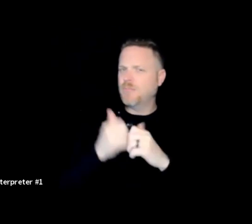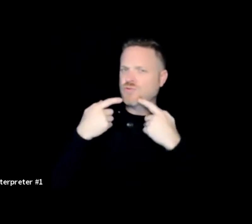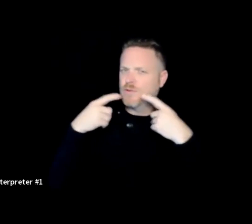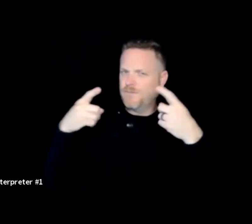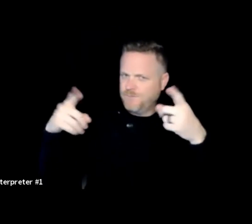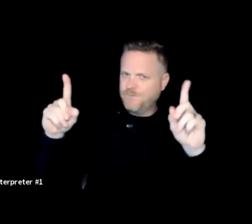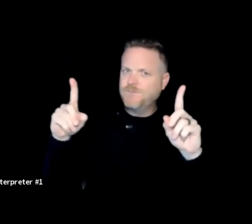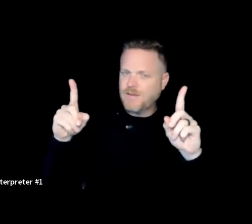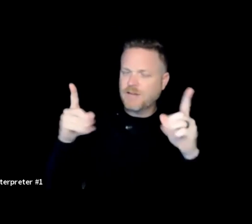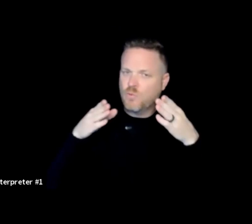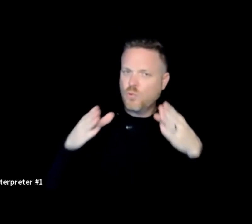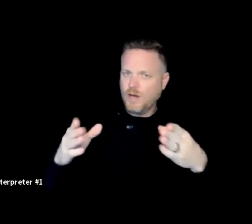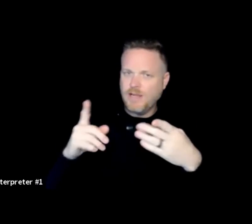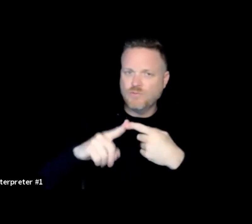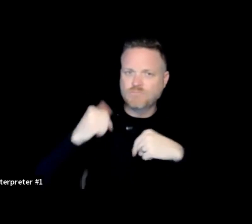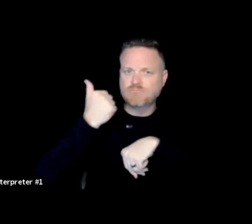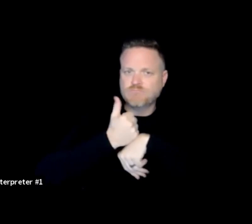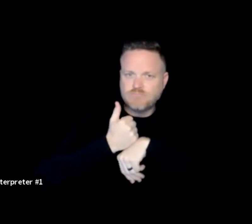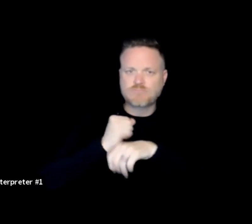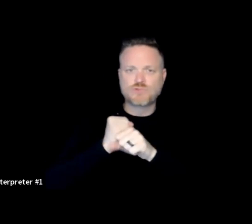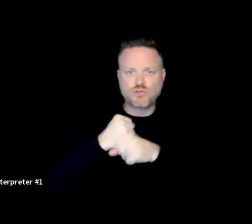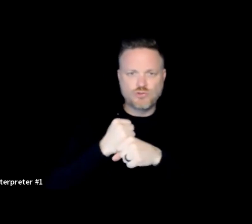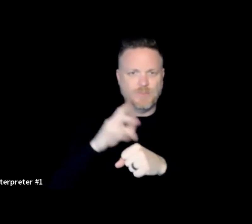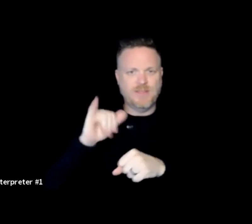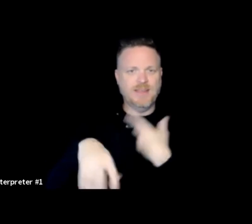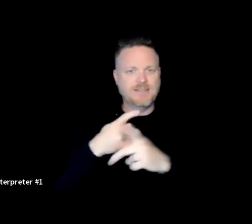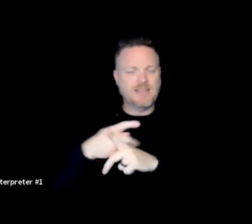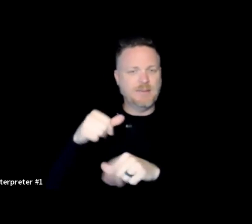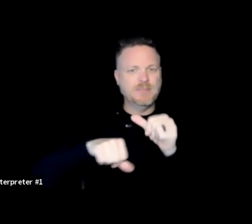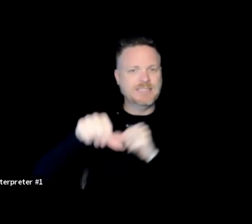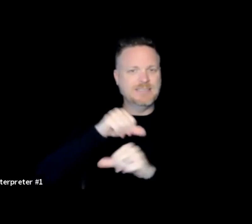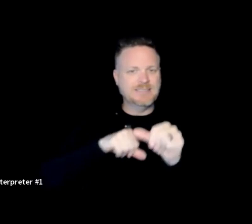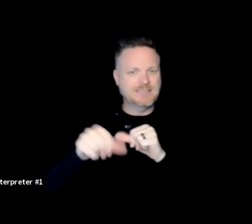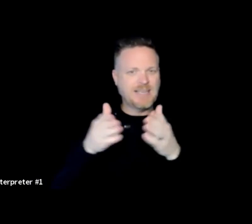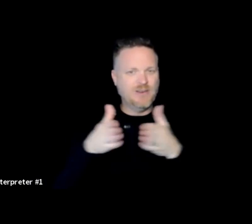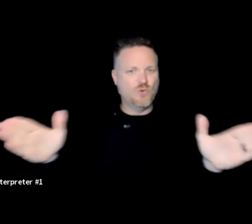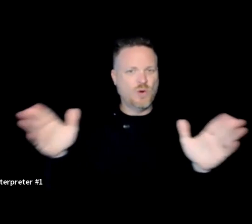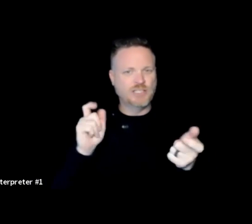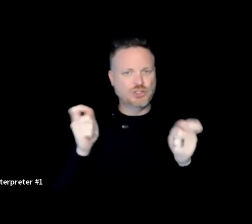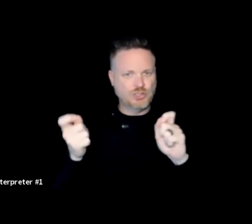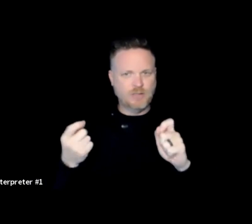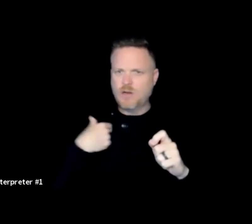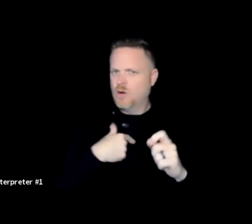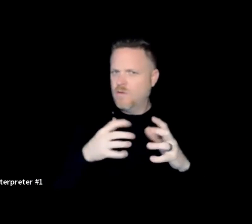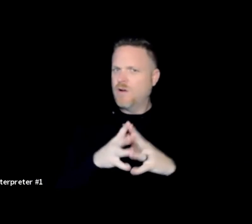to establish or create that societal wide change. We have a lot of history that we can look at,